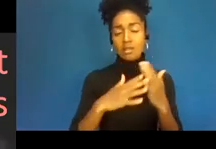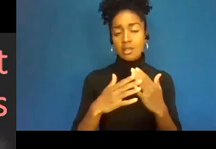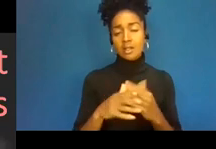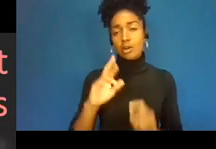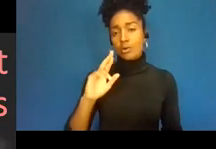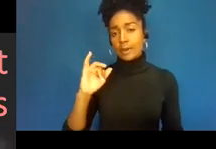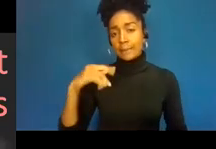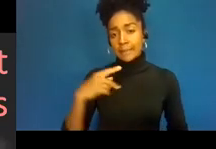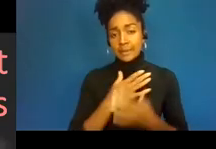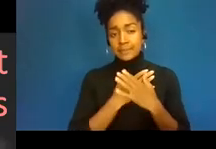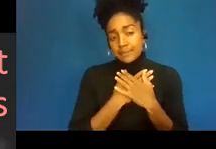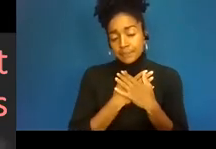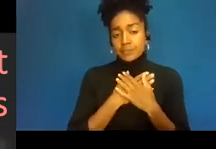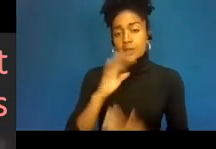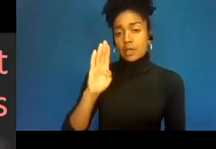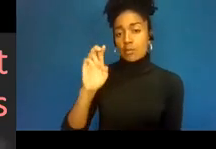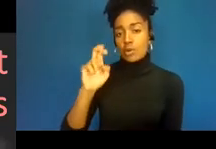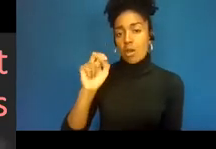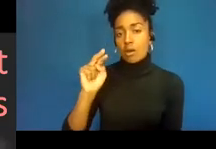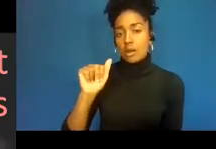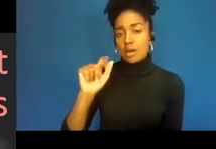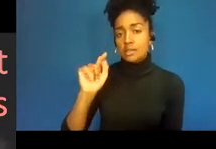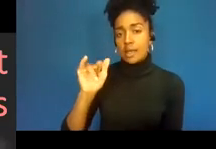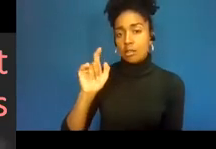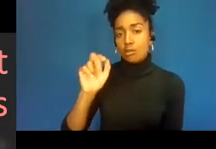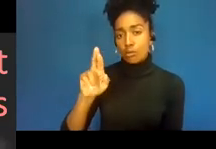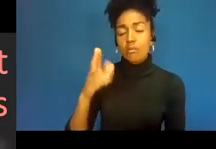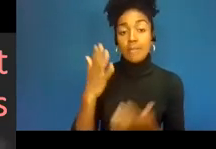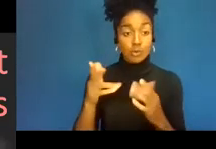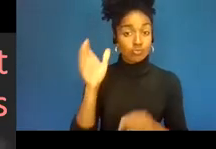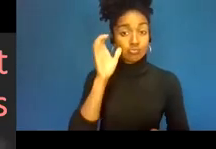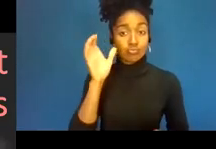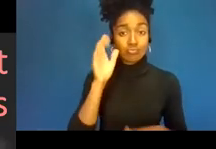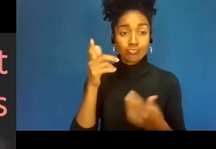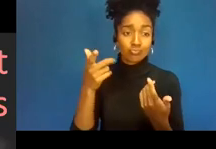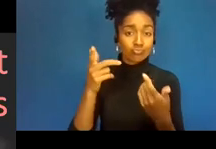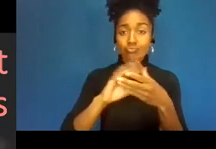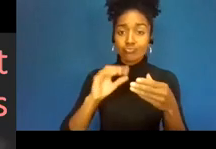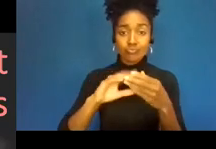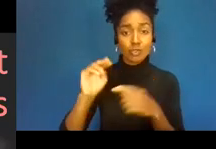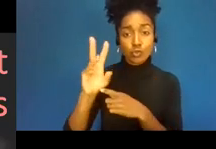You may have seen or heard news about her recently because indictments